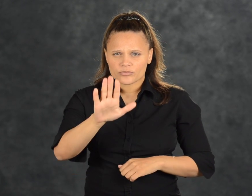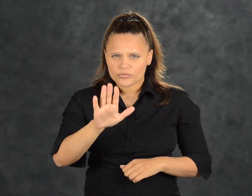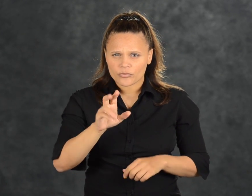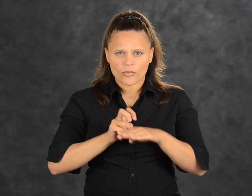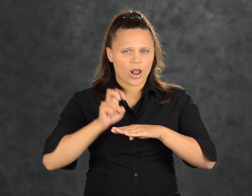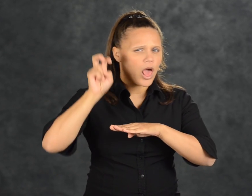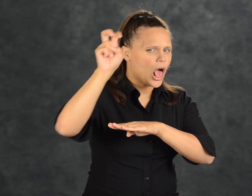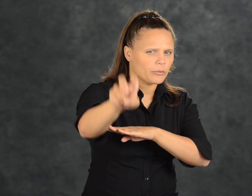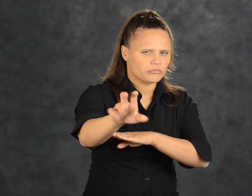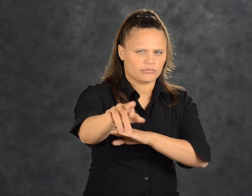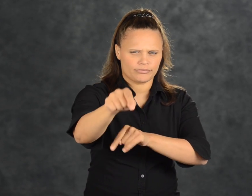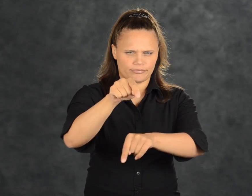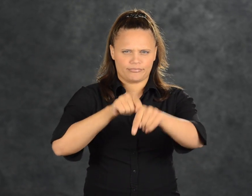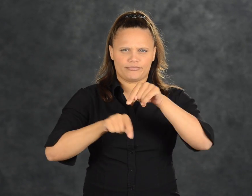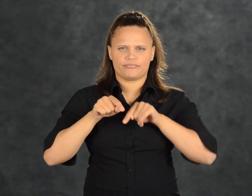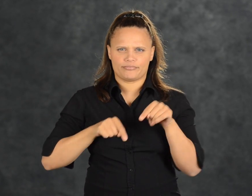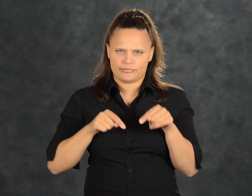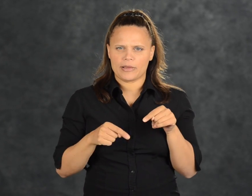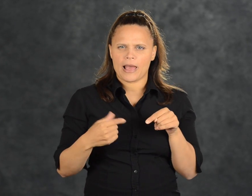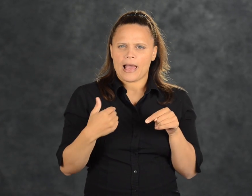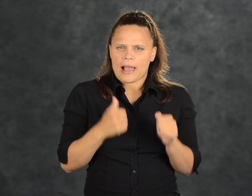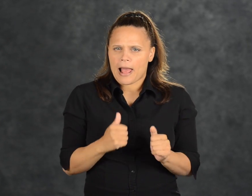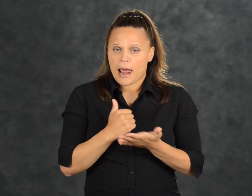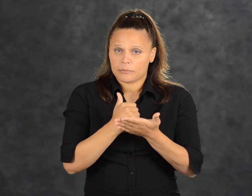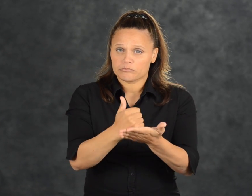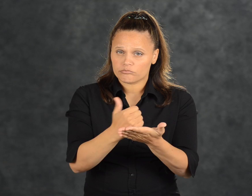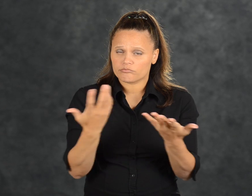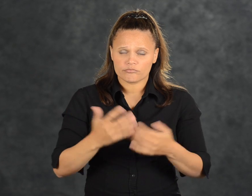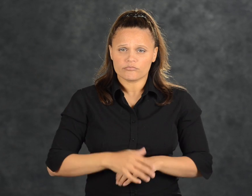But before you ever get there, there are steps to consider.